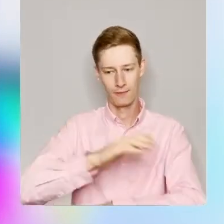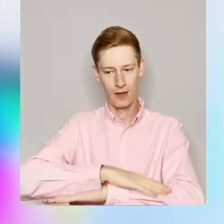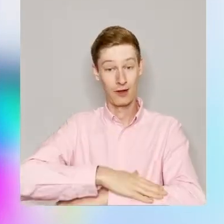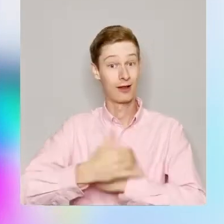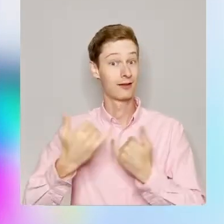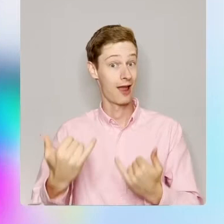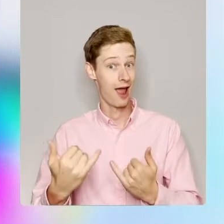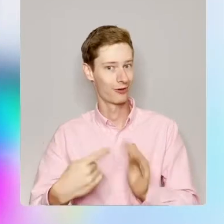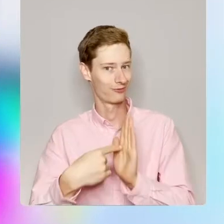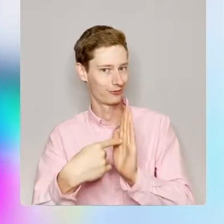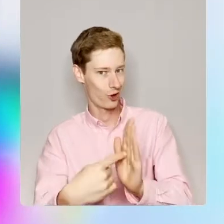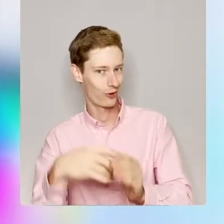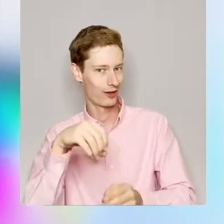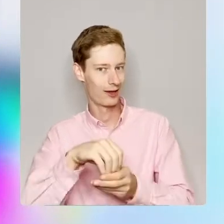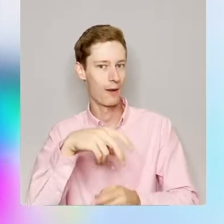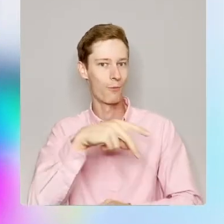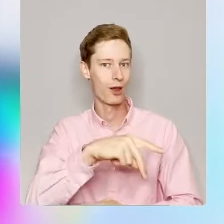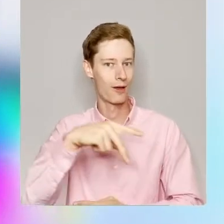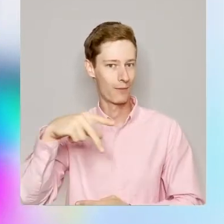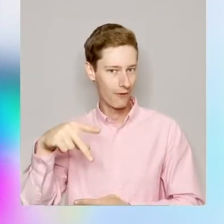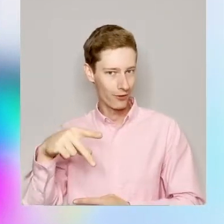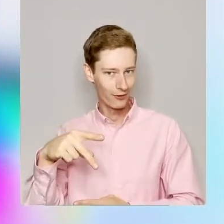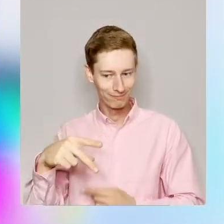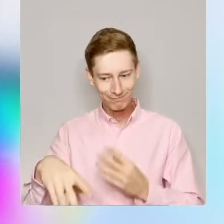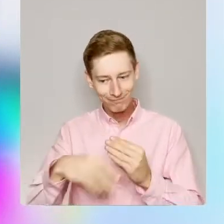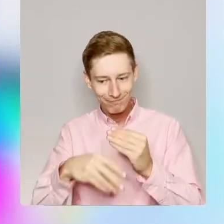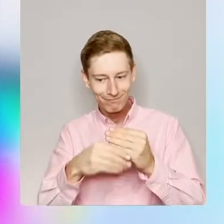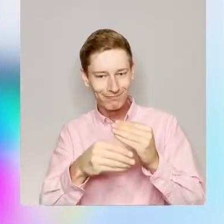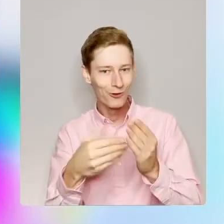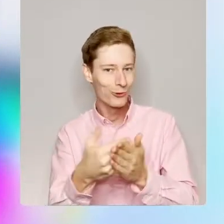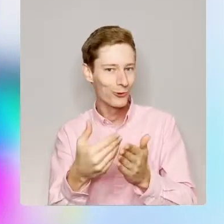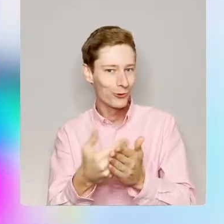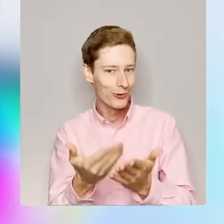in the Presence Platform, along with various new features and improvements.